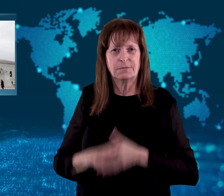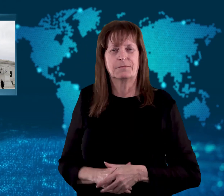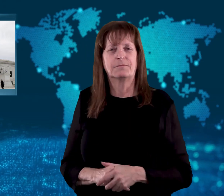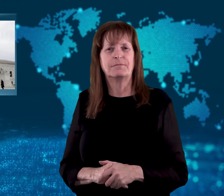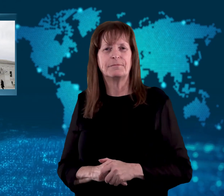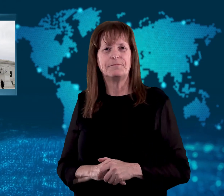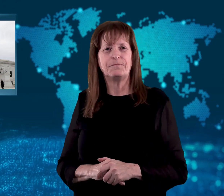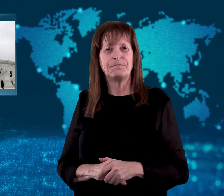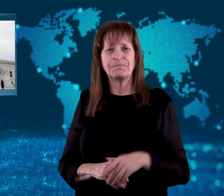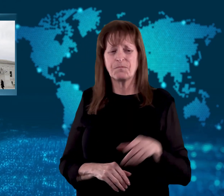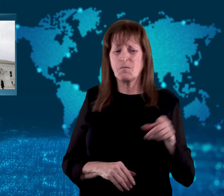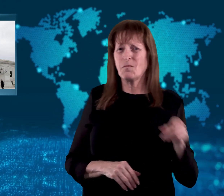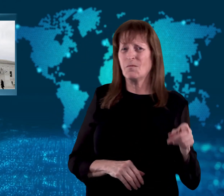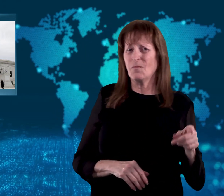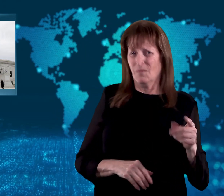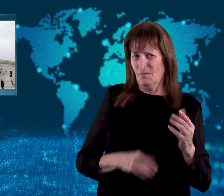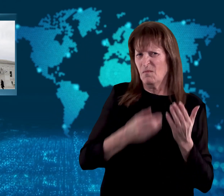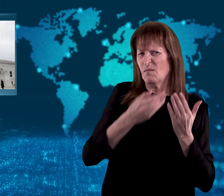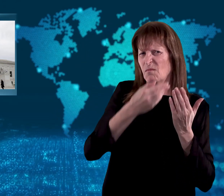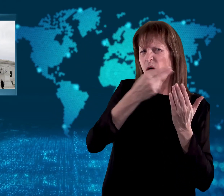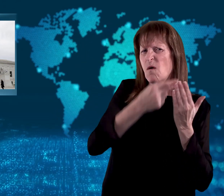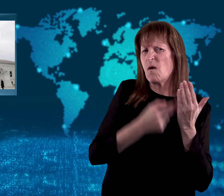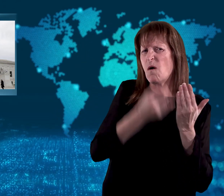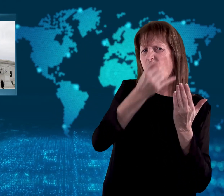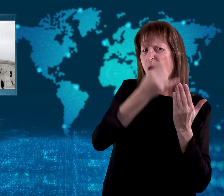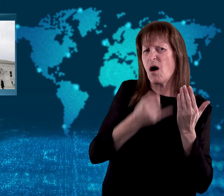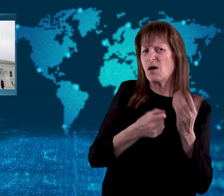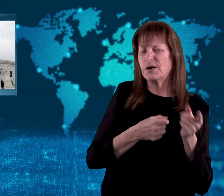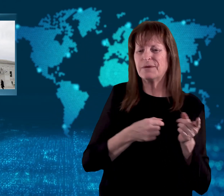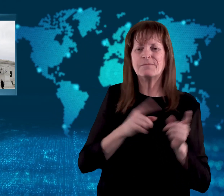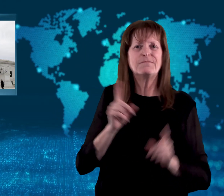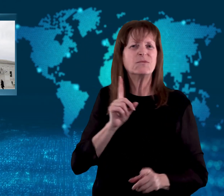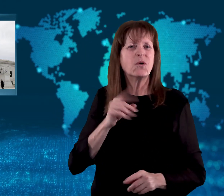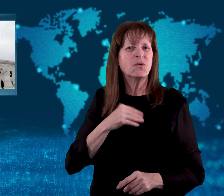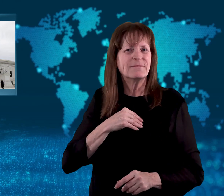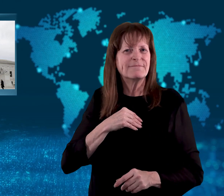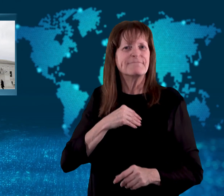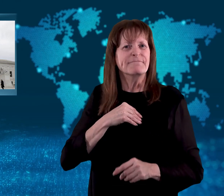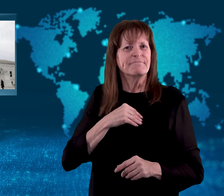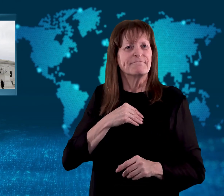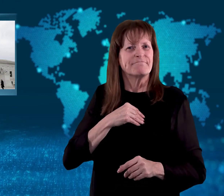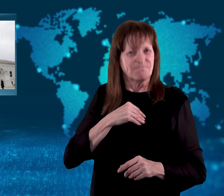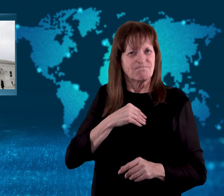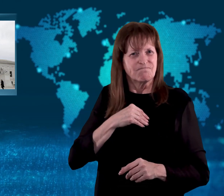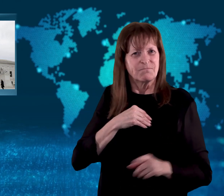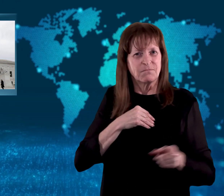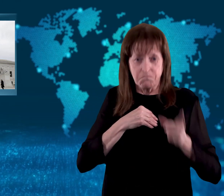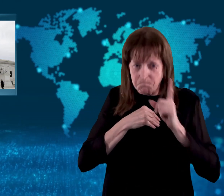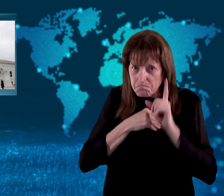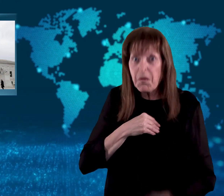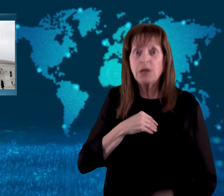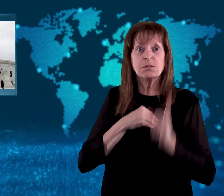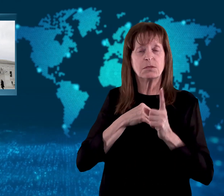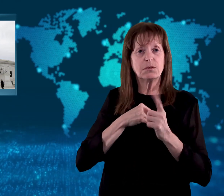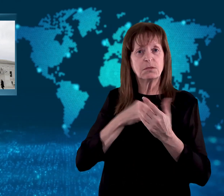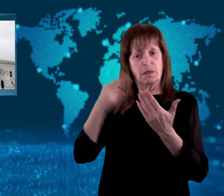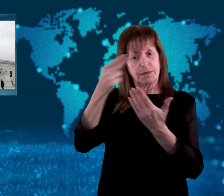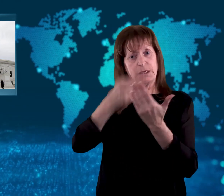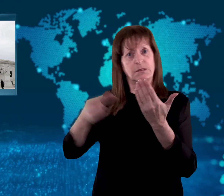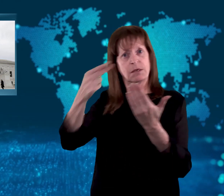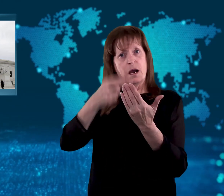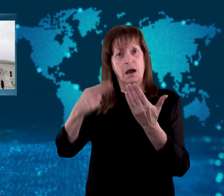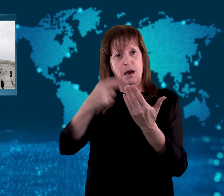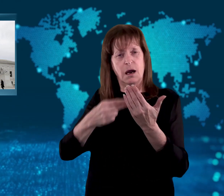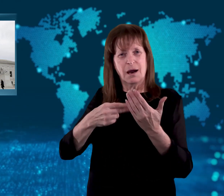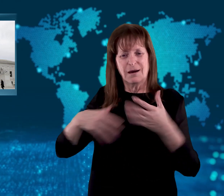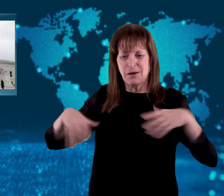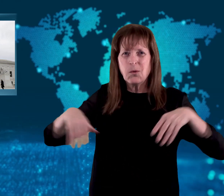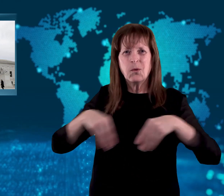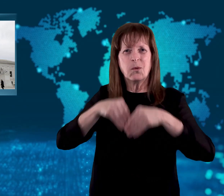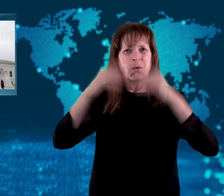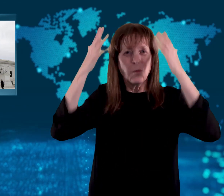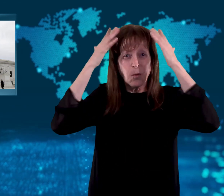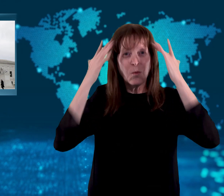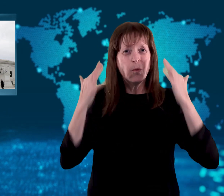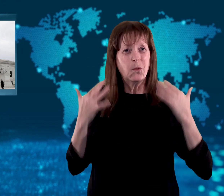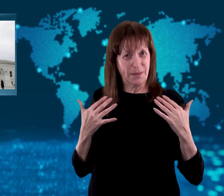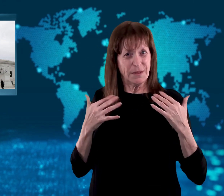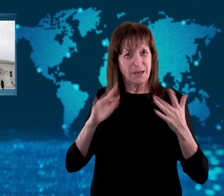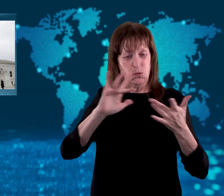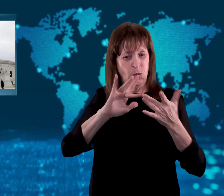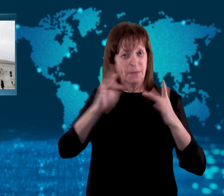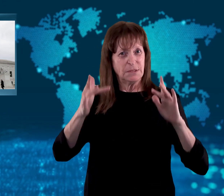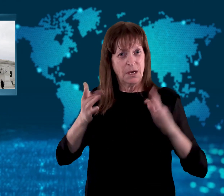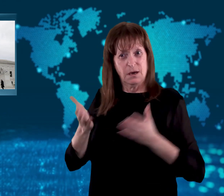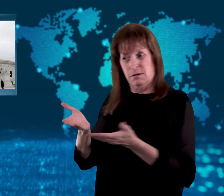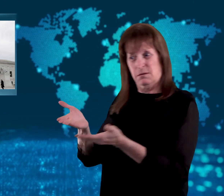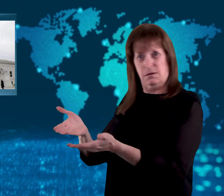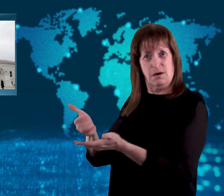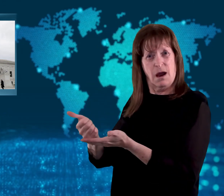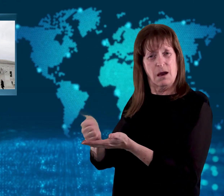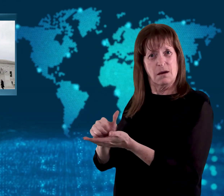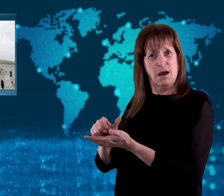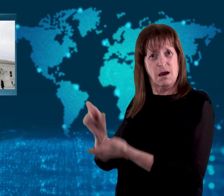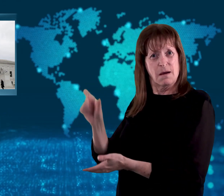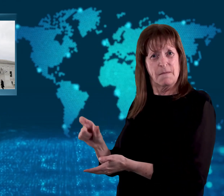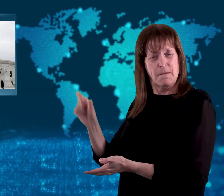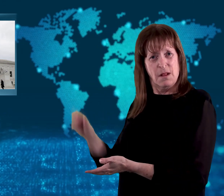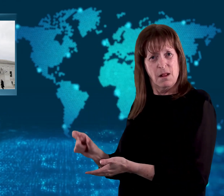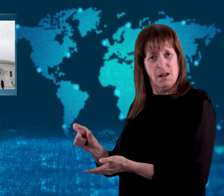That artist does not believe she should have to design wedding websites